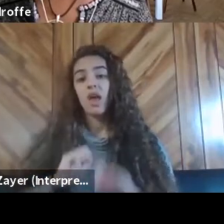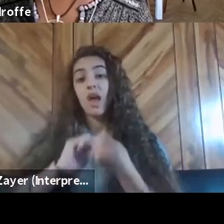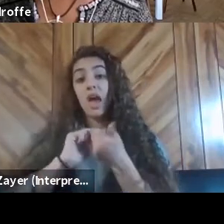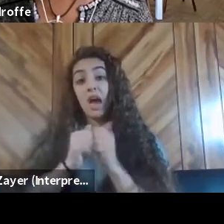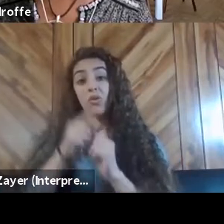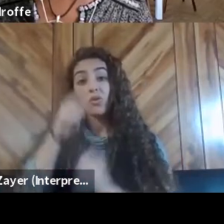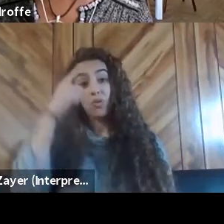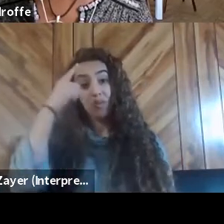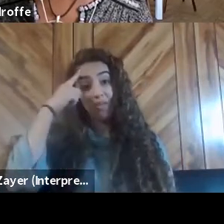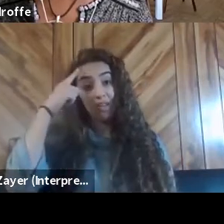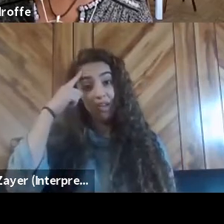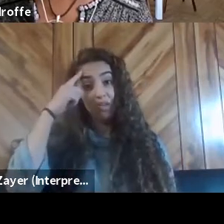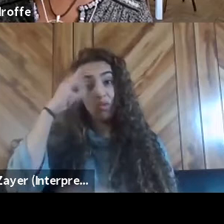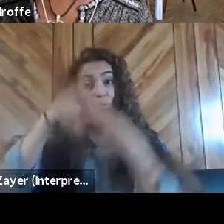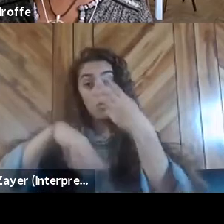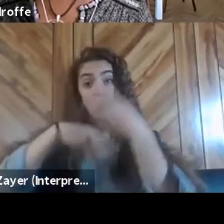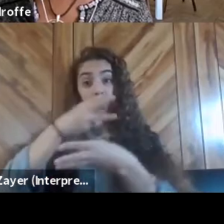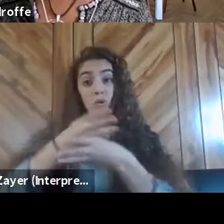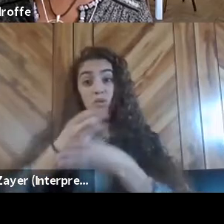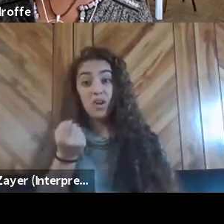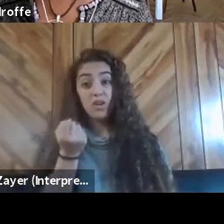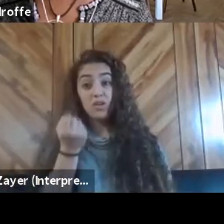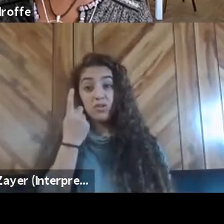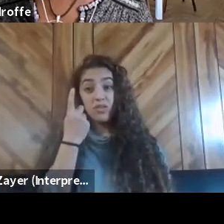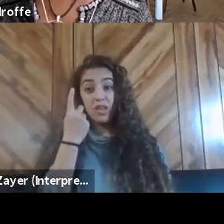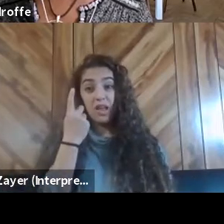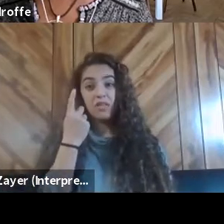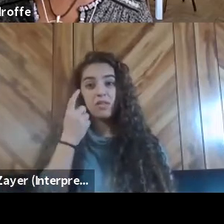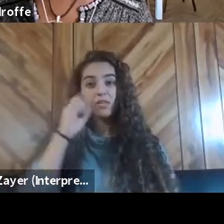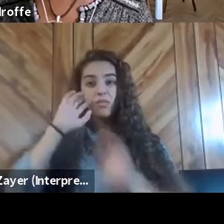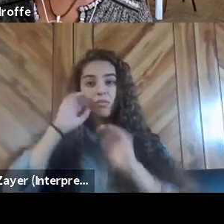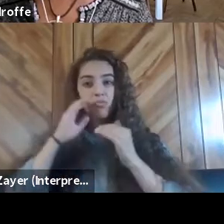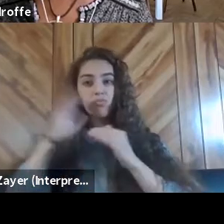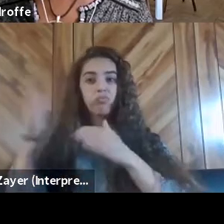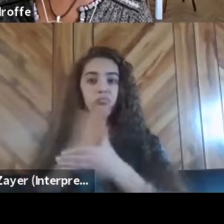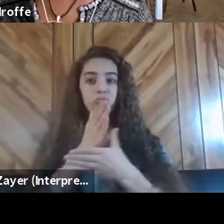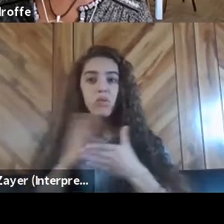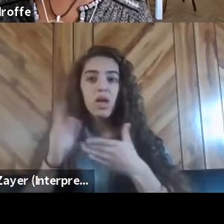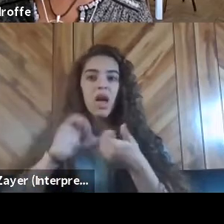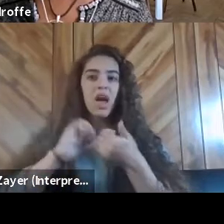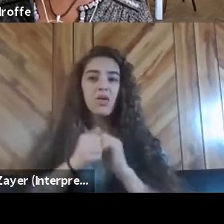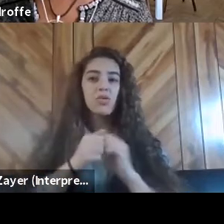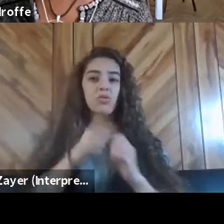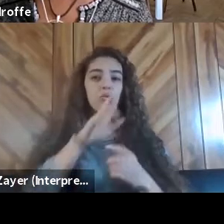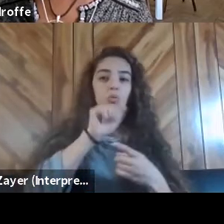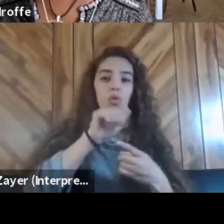people on the spectrum? How does race, gender, sexuality, and